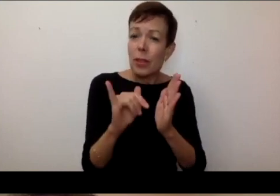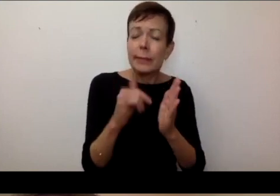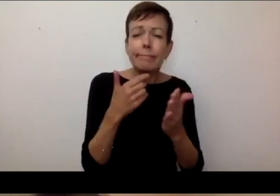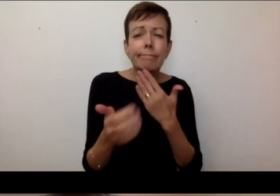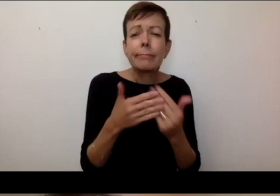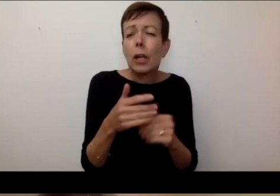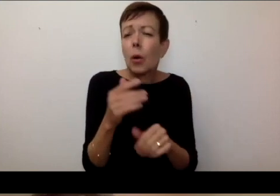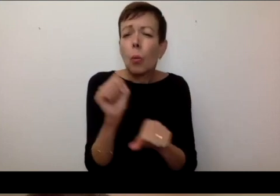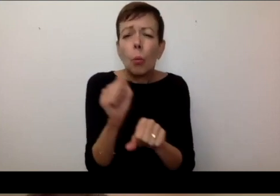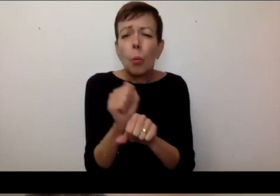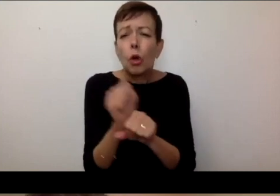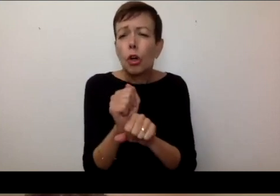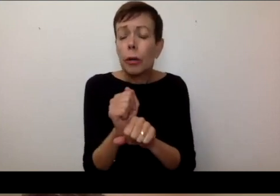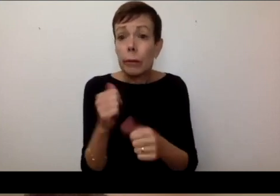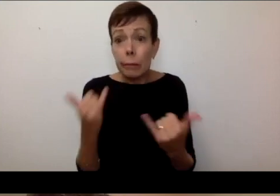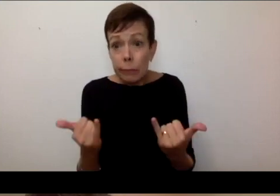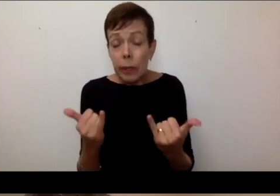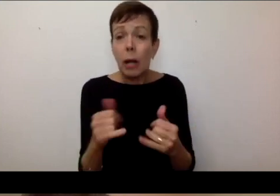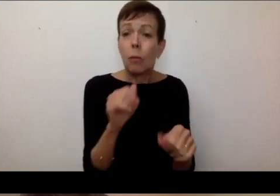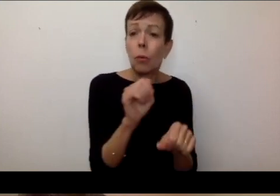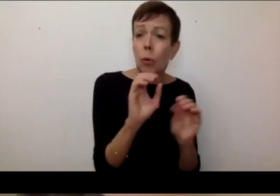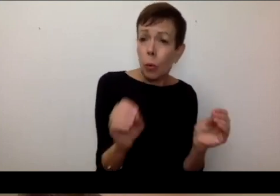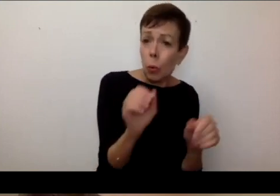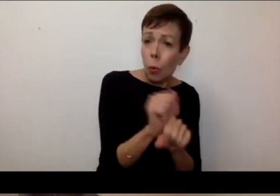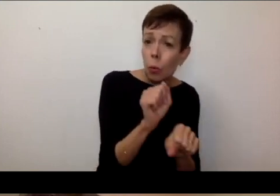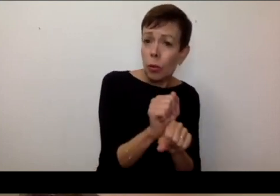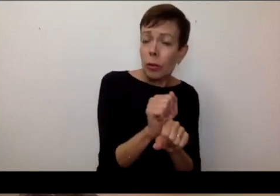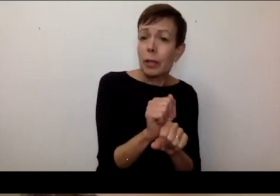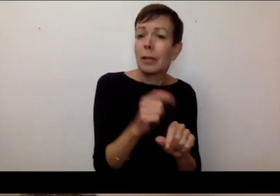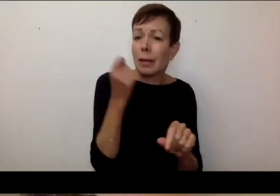and like clayton was talking about not means tested